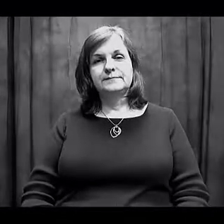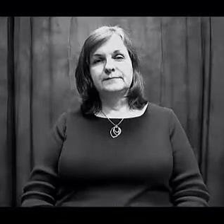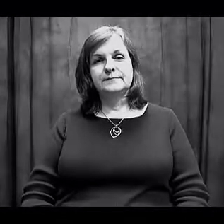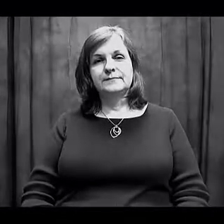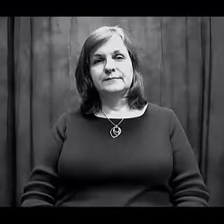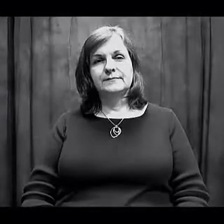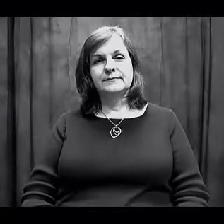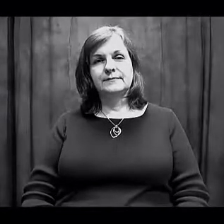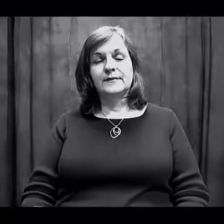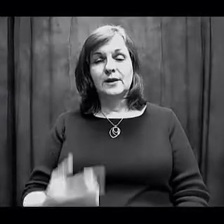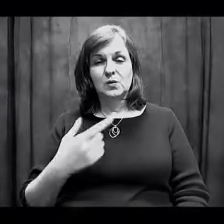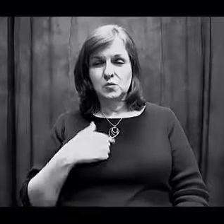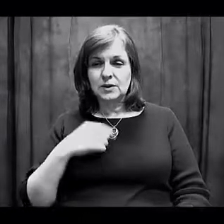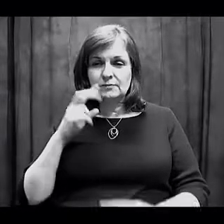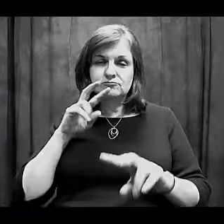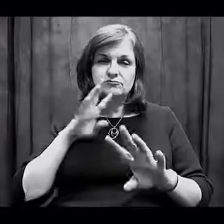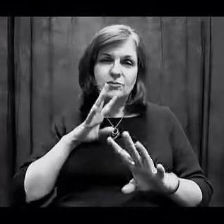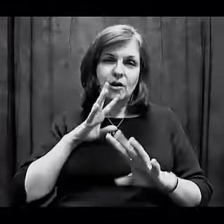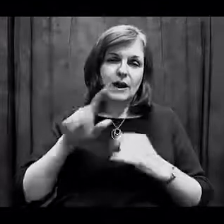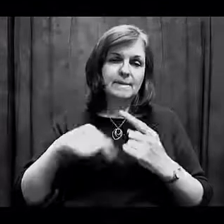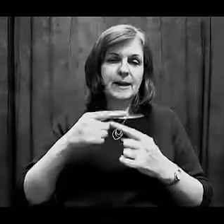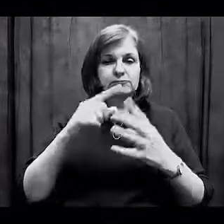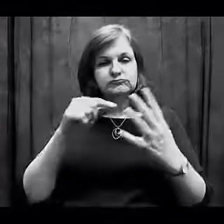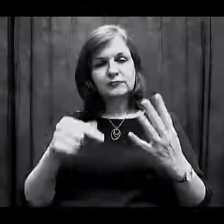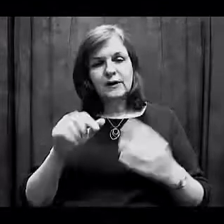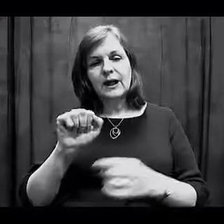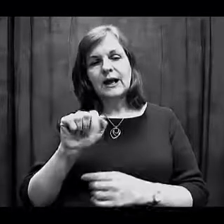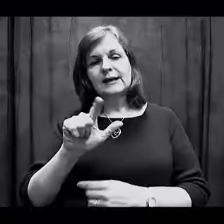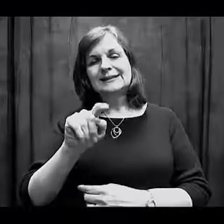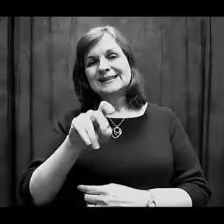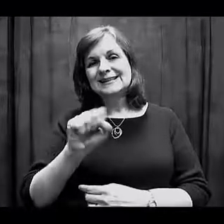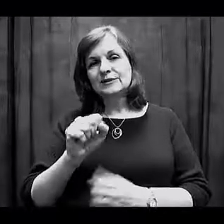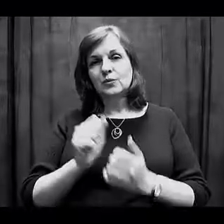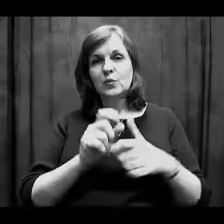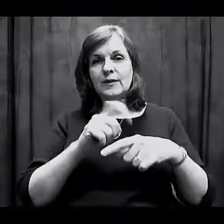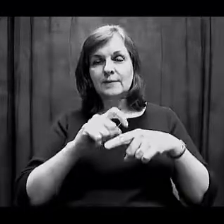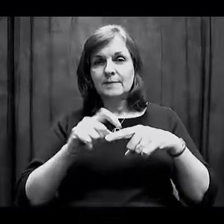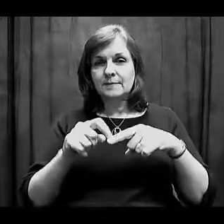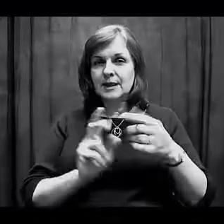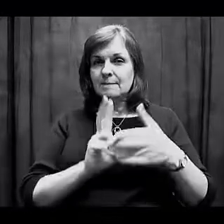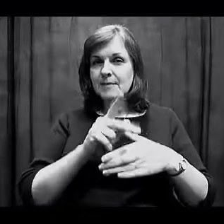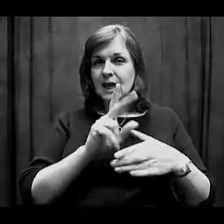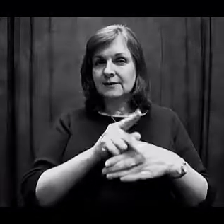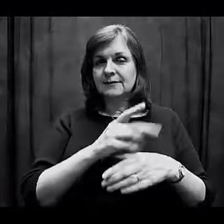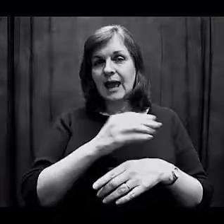so we will look a ton at different types of alleles and pea plants with Mendel but